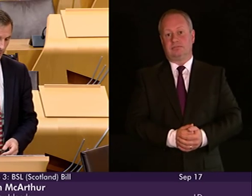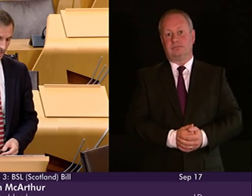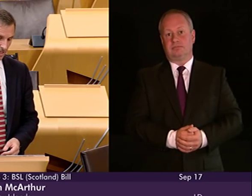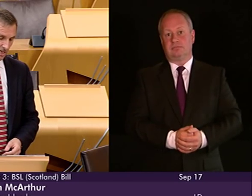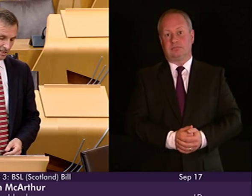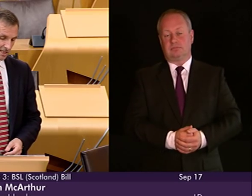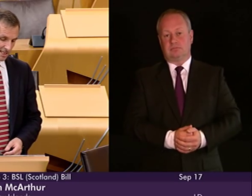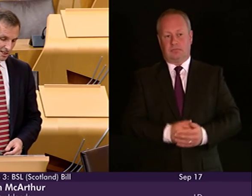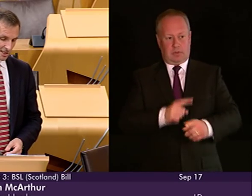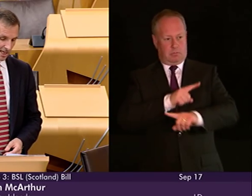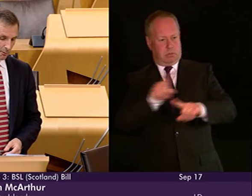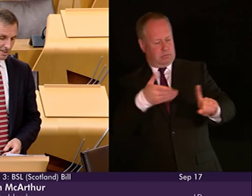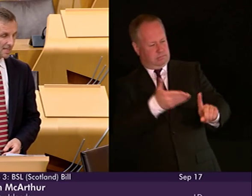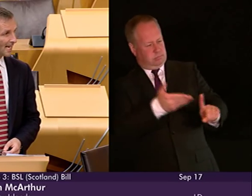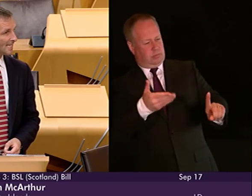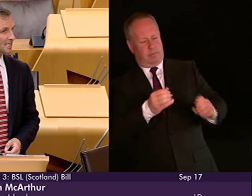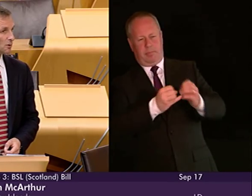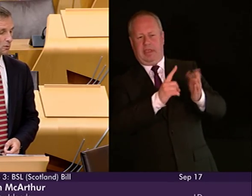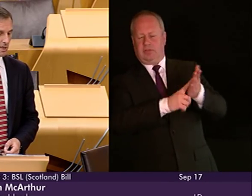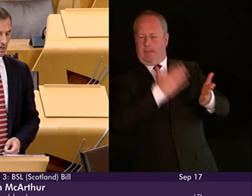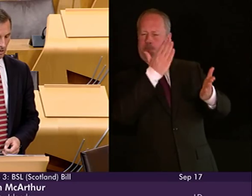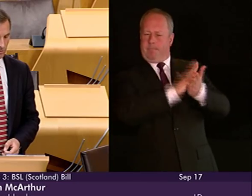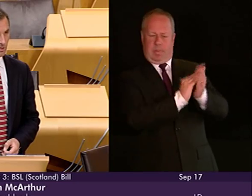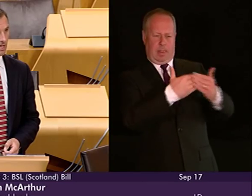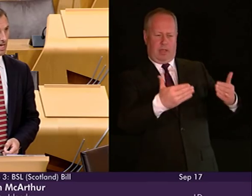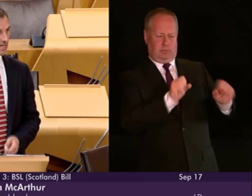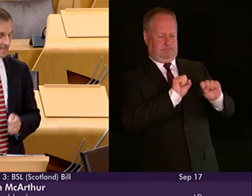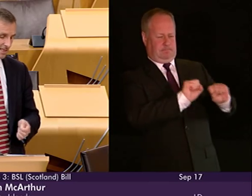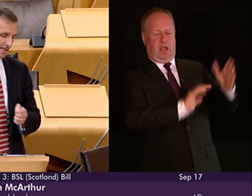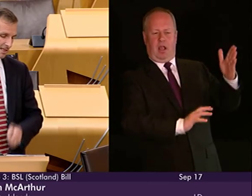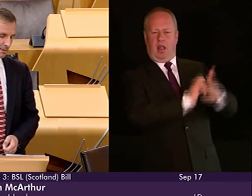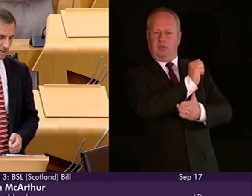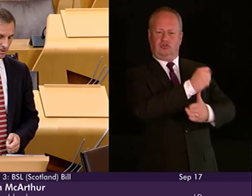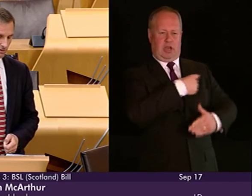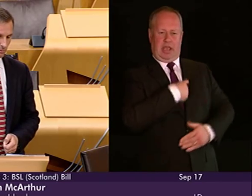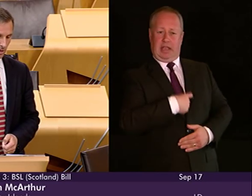of BSL as an indigenous language that has its own culture and identity—as the minister